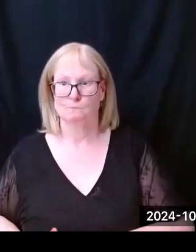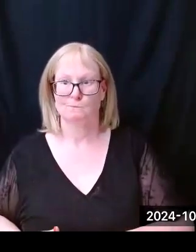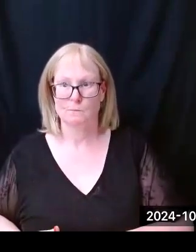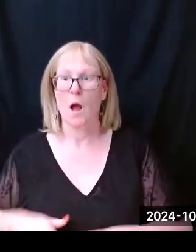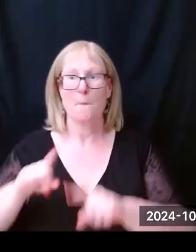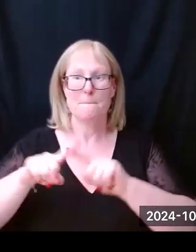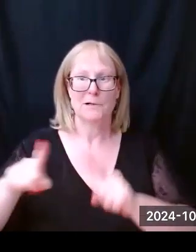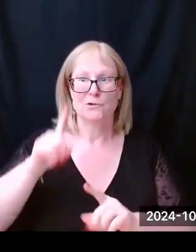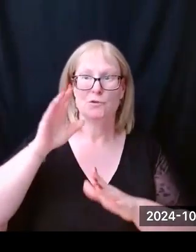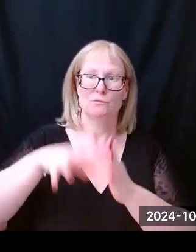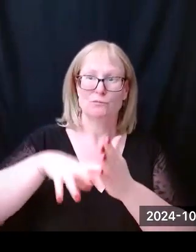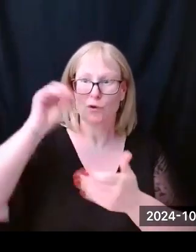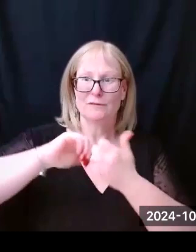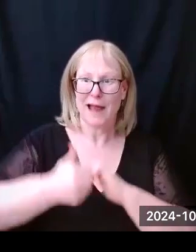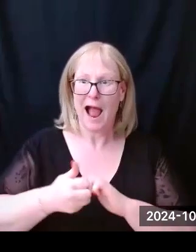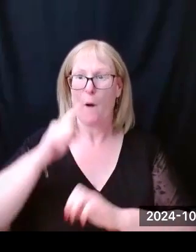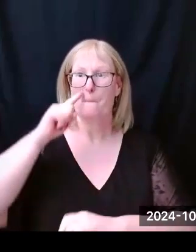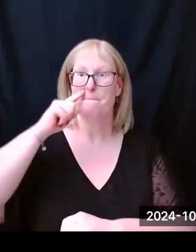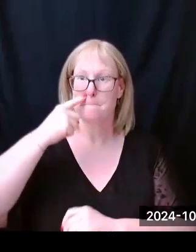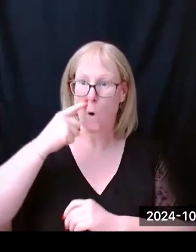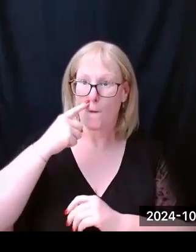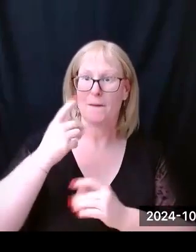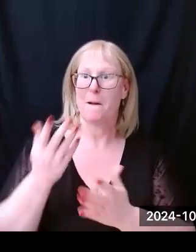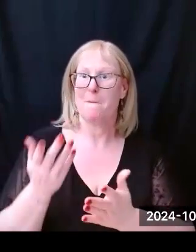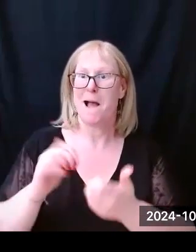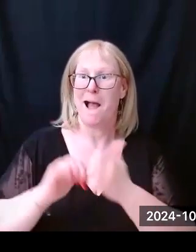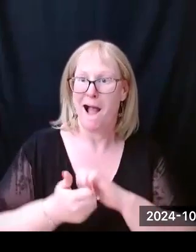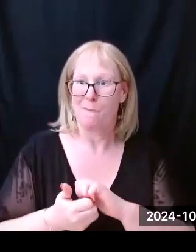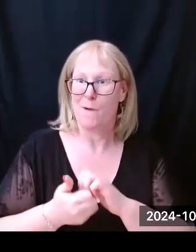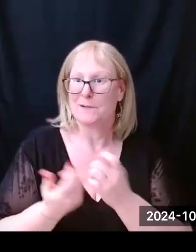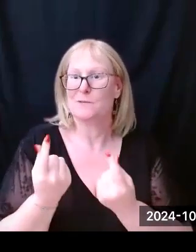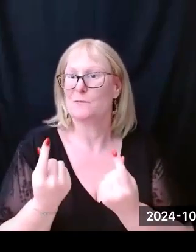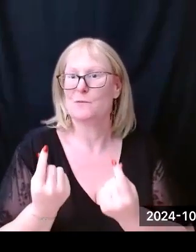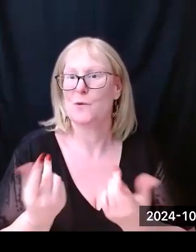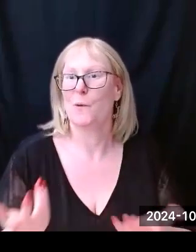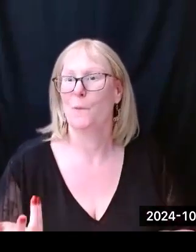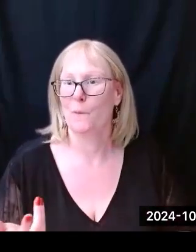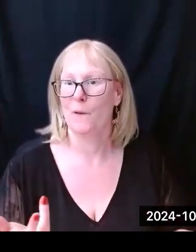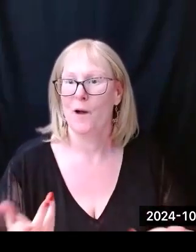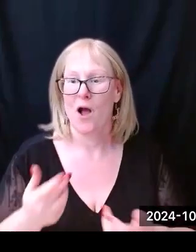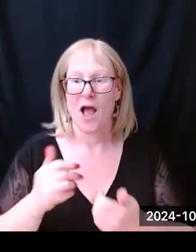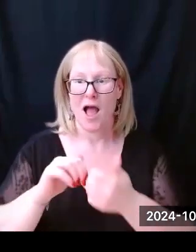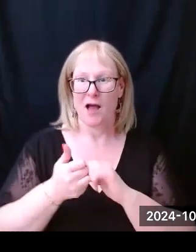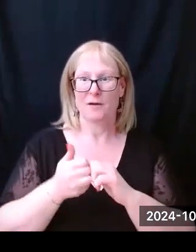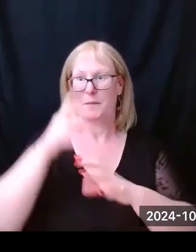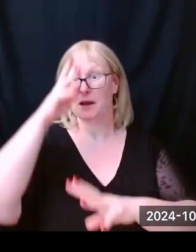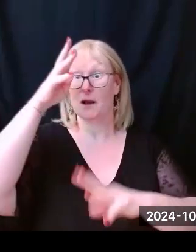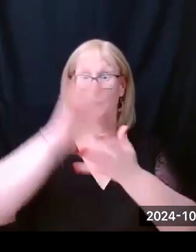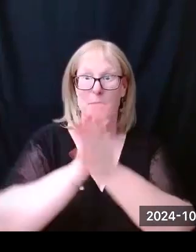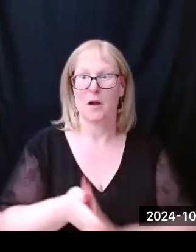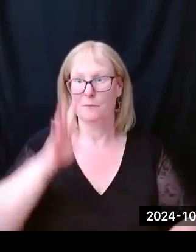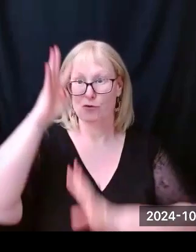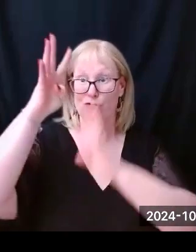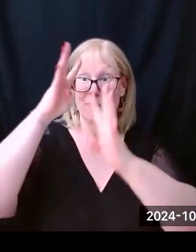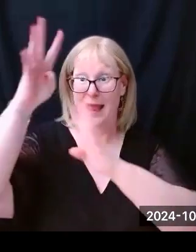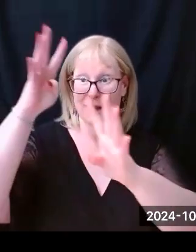But the difference for childhood now is that we have so much access to things like electronics, which are not inherently bad.